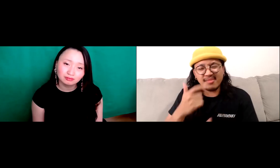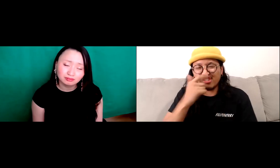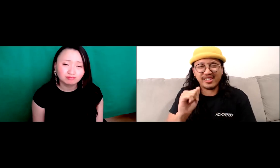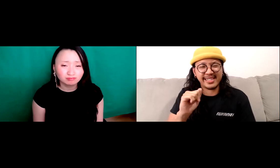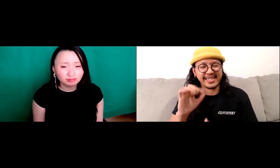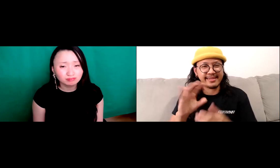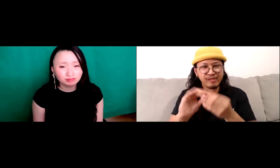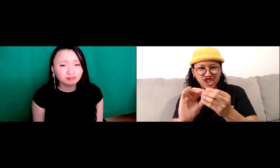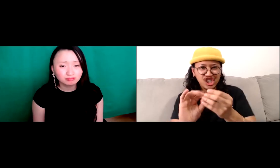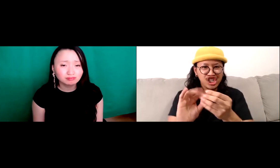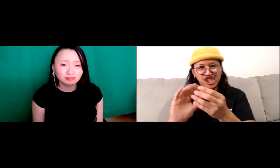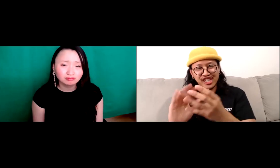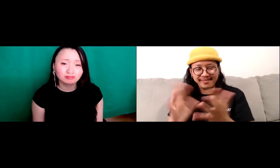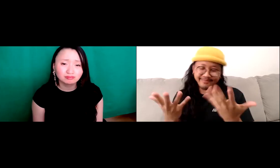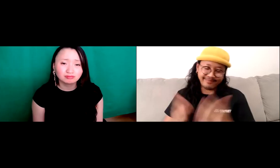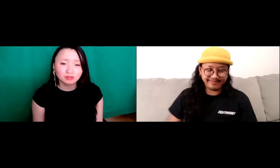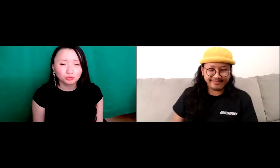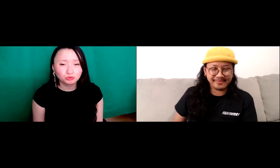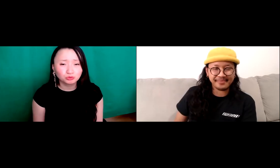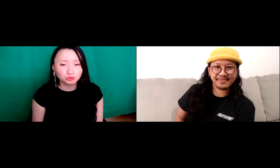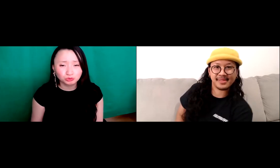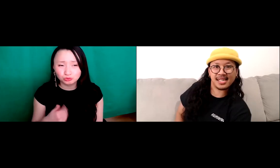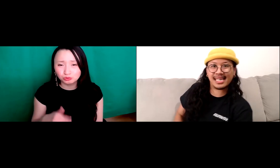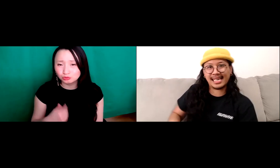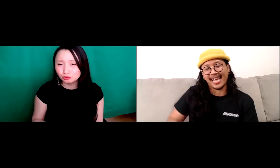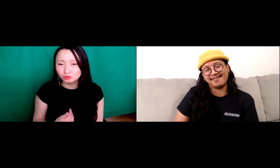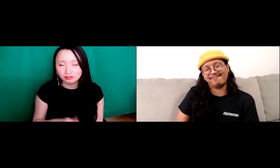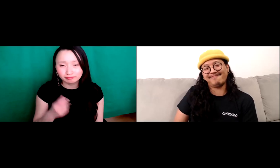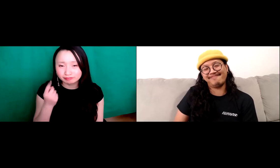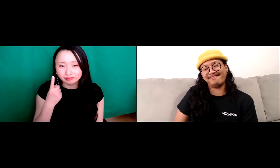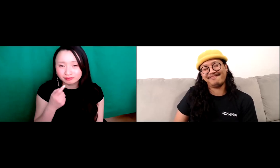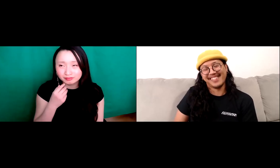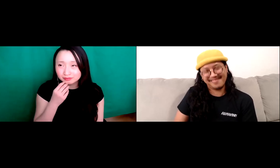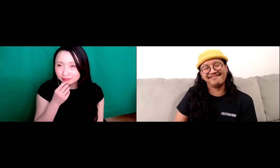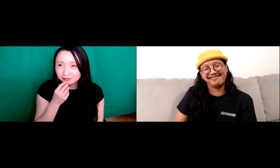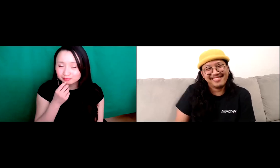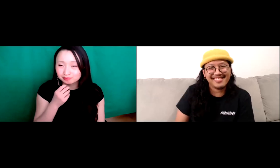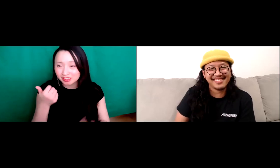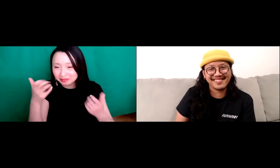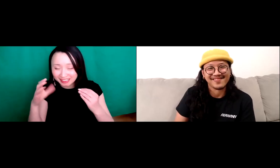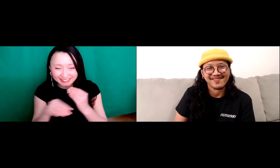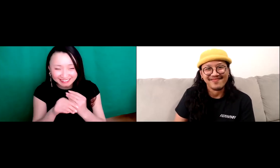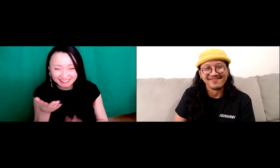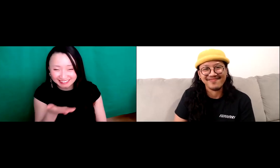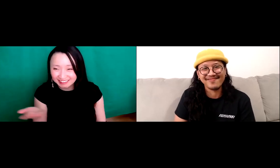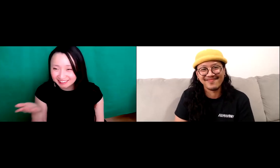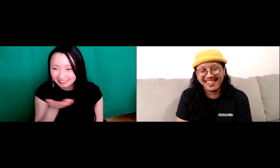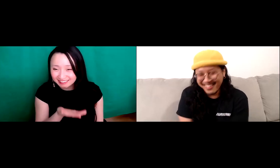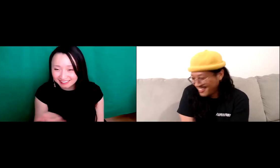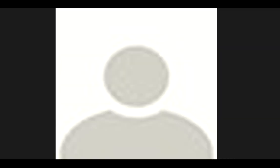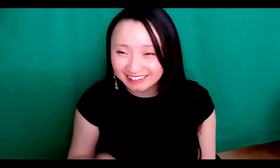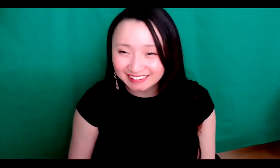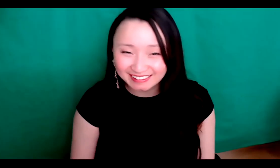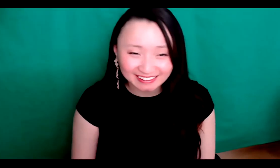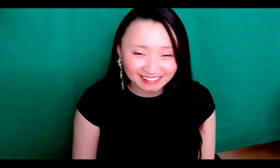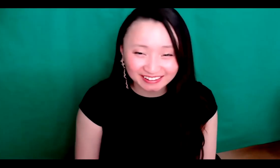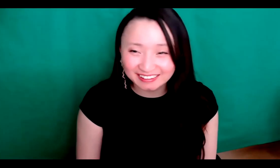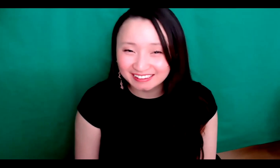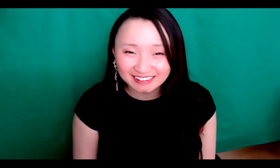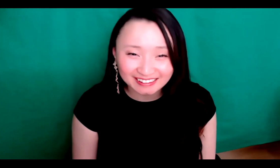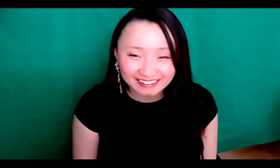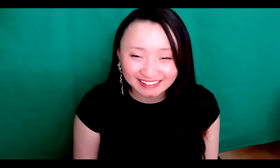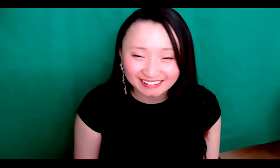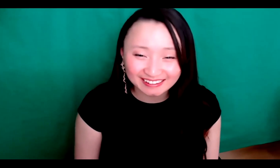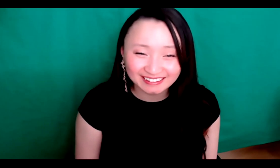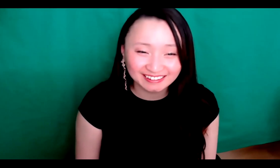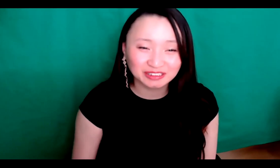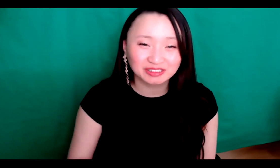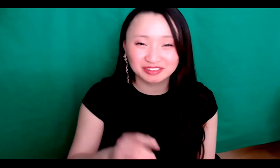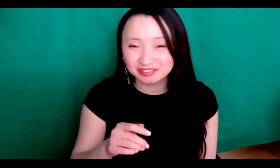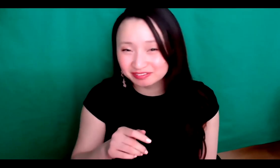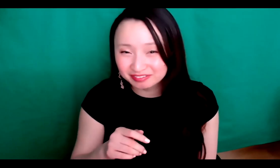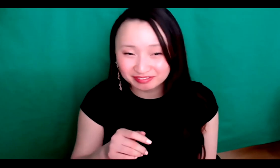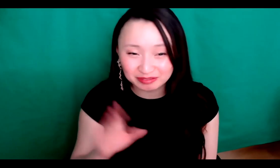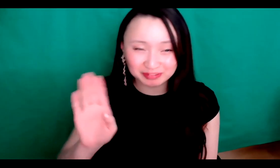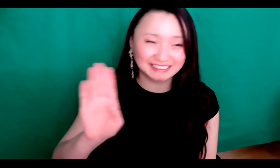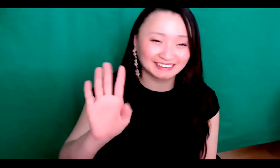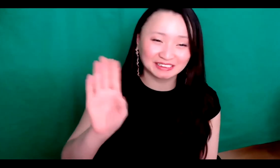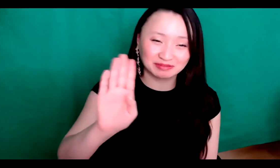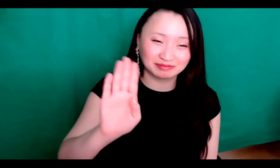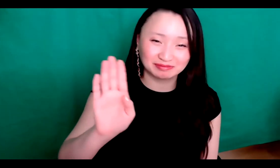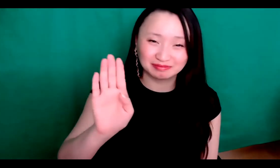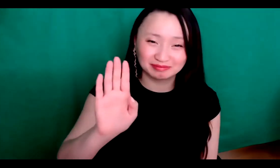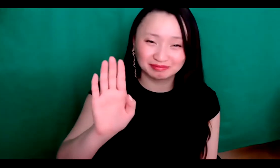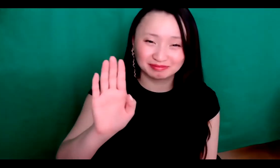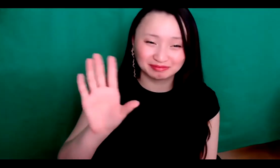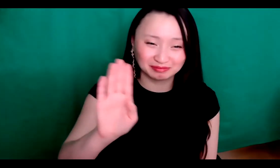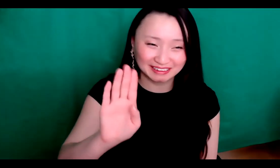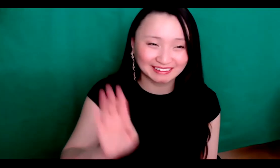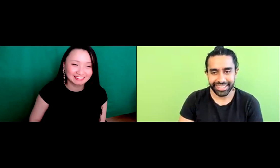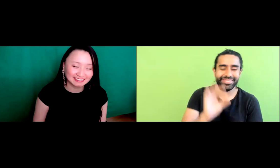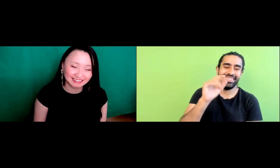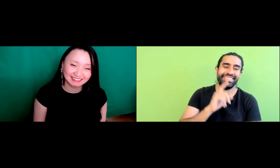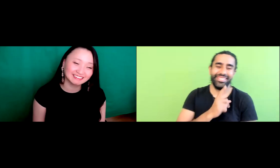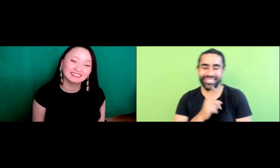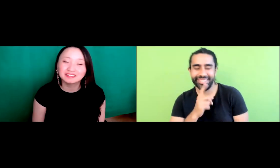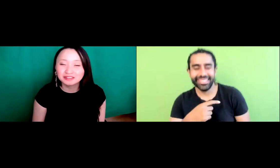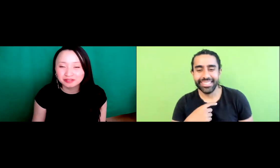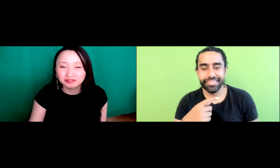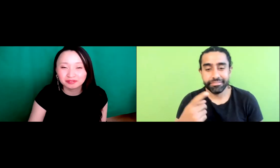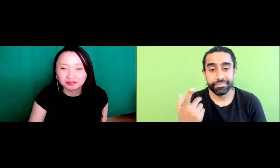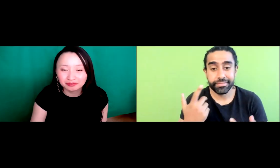Thank you Joe is there anything else that you guys want to add the below below.